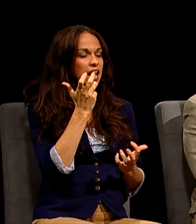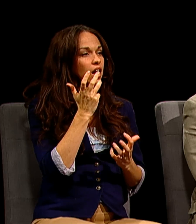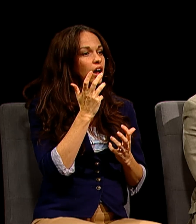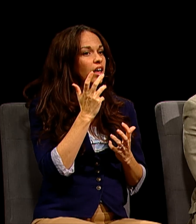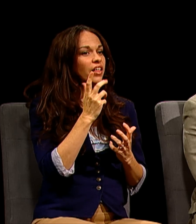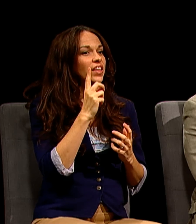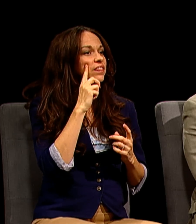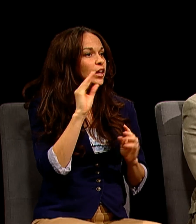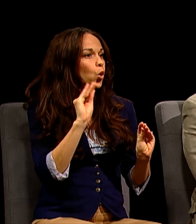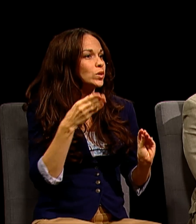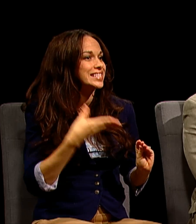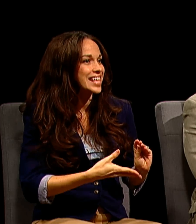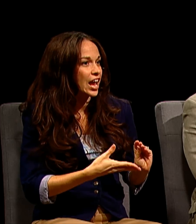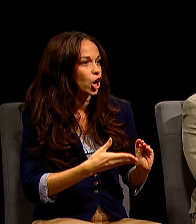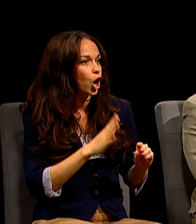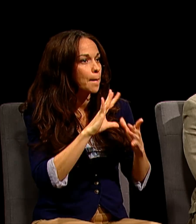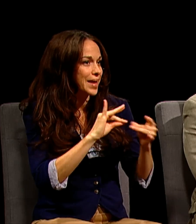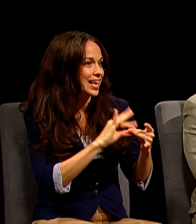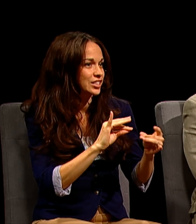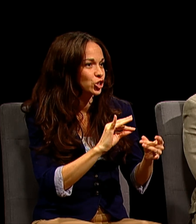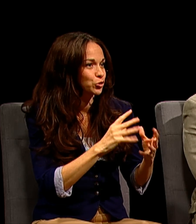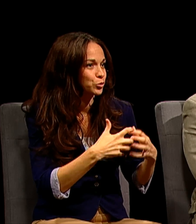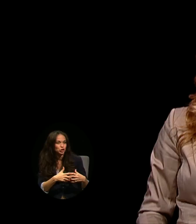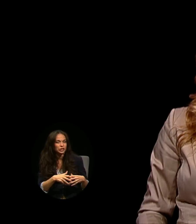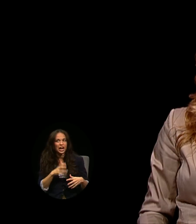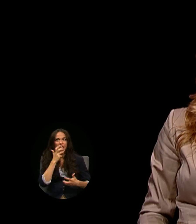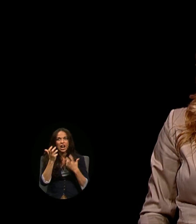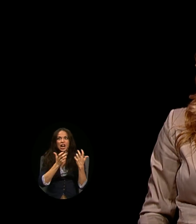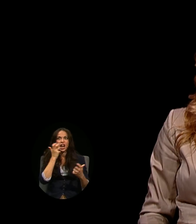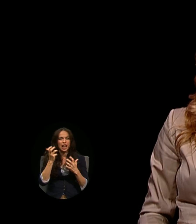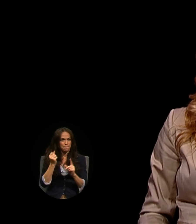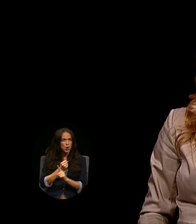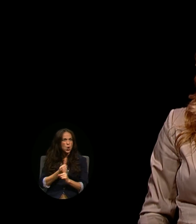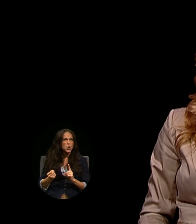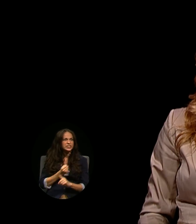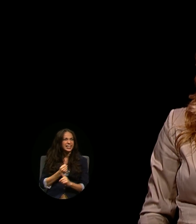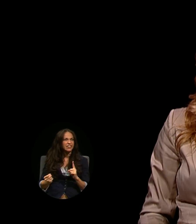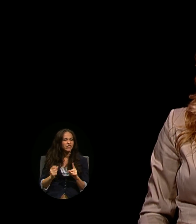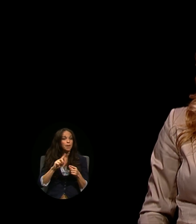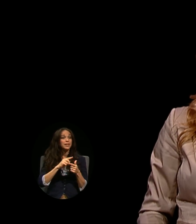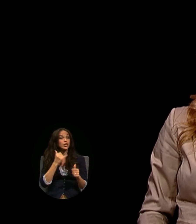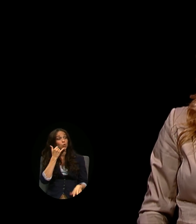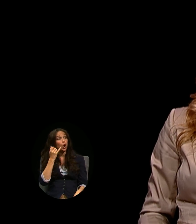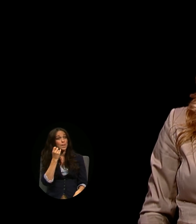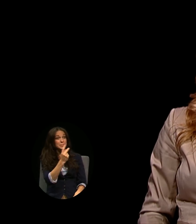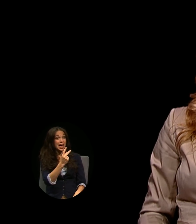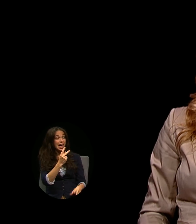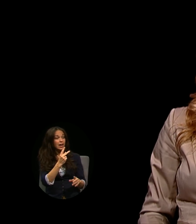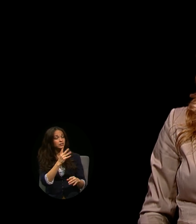Some of you people are little mean out there but I find when you call people back and actually talk with them, most people immediately behave better